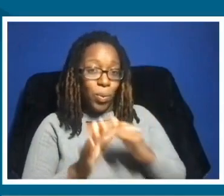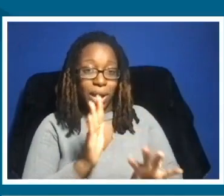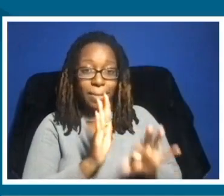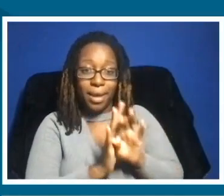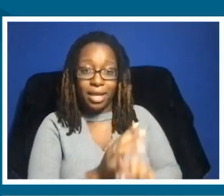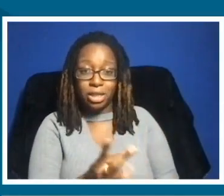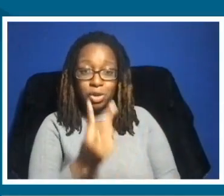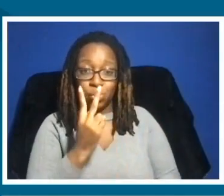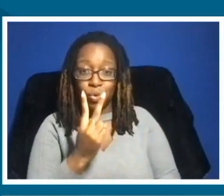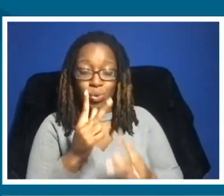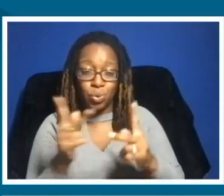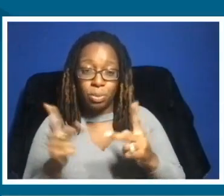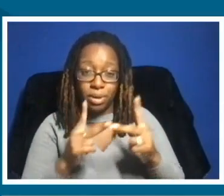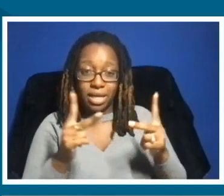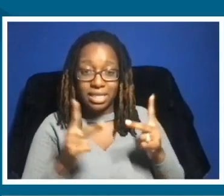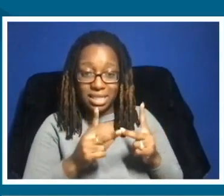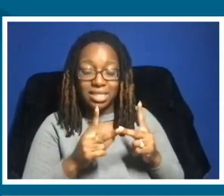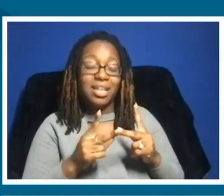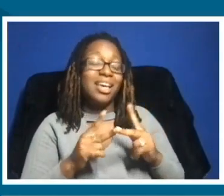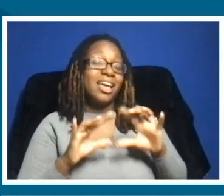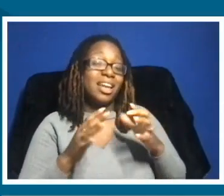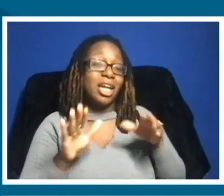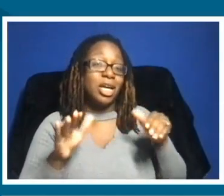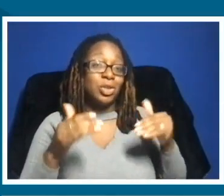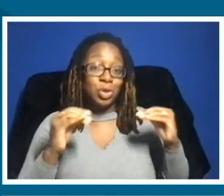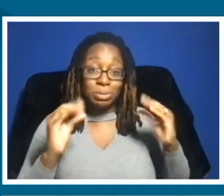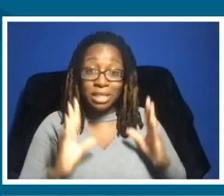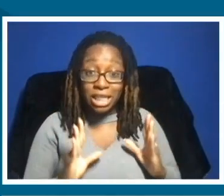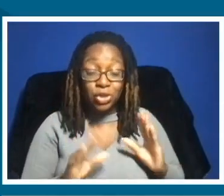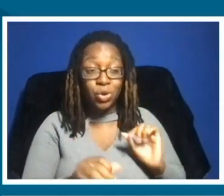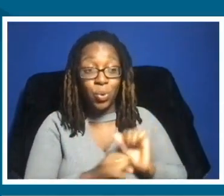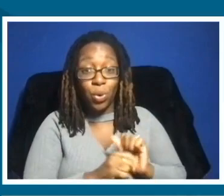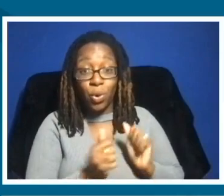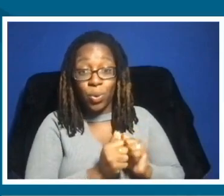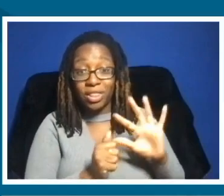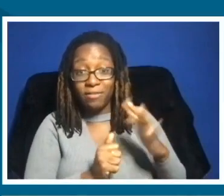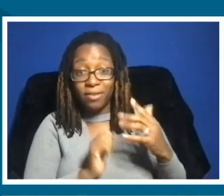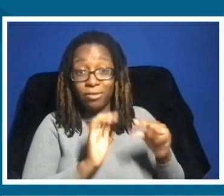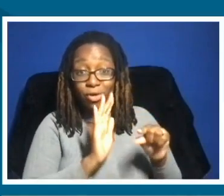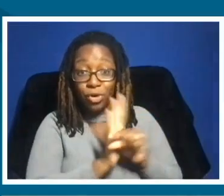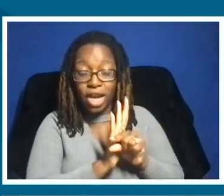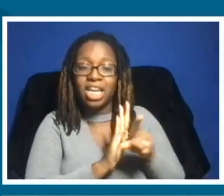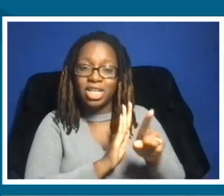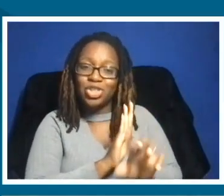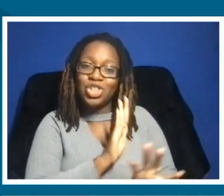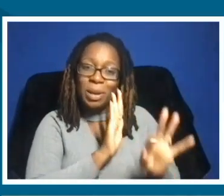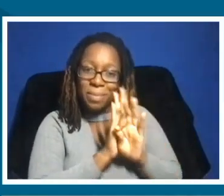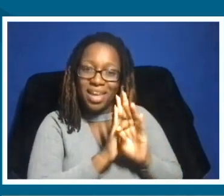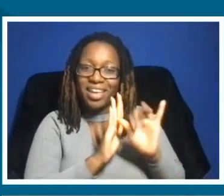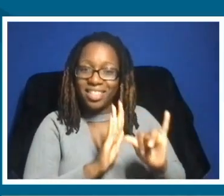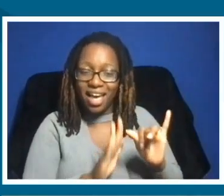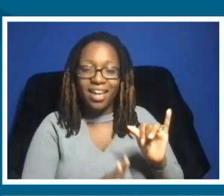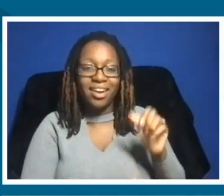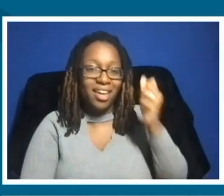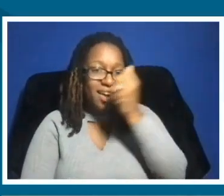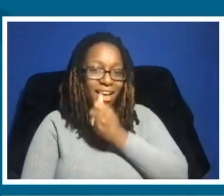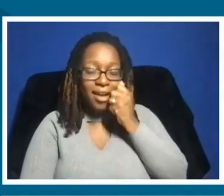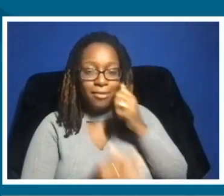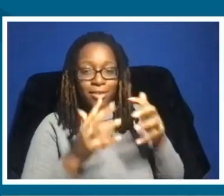with the classroom teacher who worked with the fifth graders all year long and she actually picked the african-american civil war memorial um because it